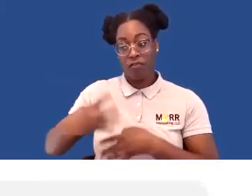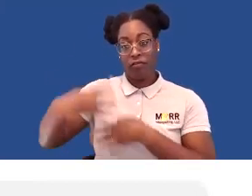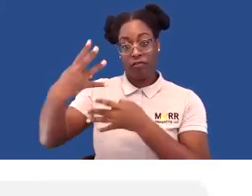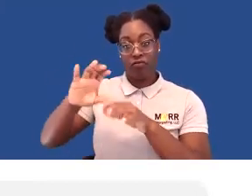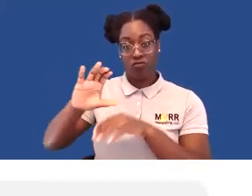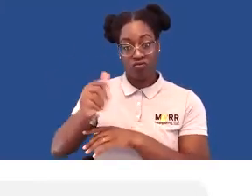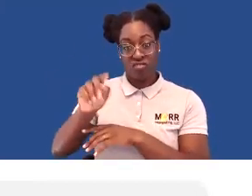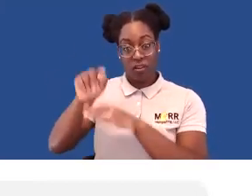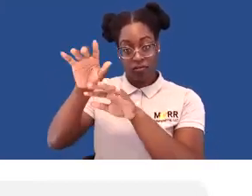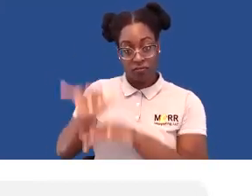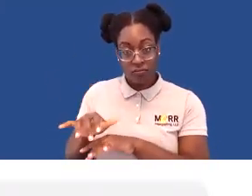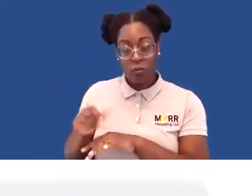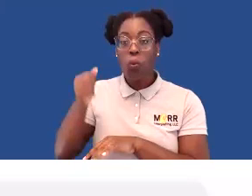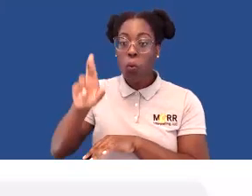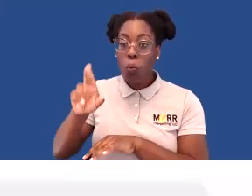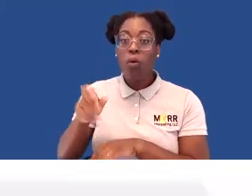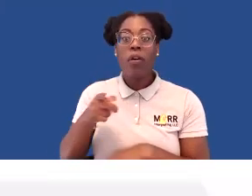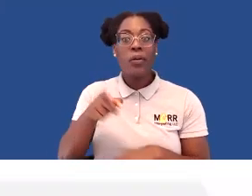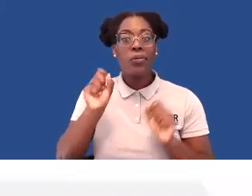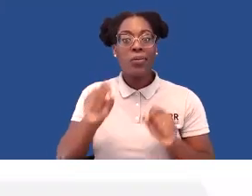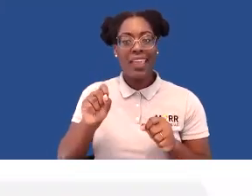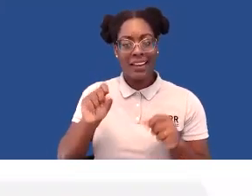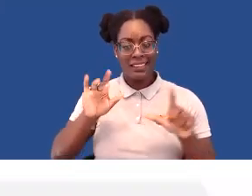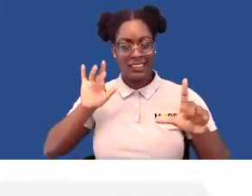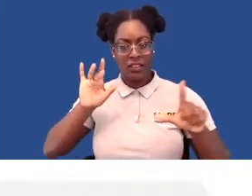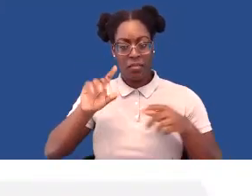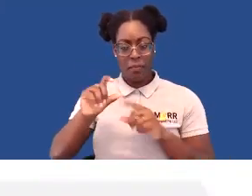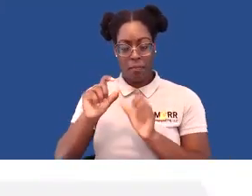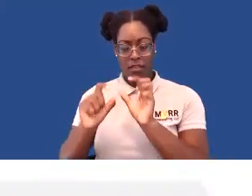just click the "raise hand" icon and then wait for the host to indicate your turn.